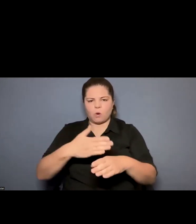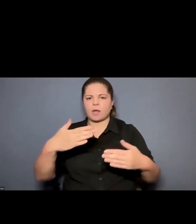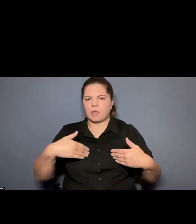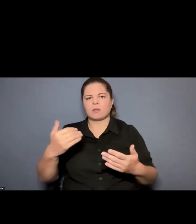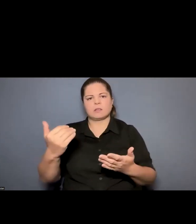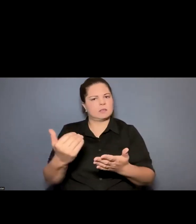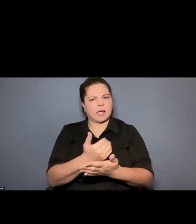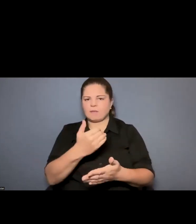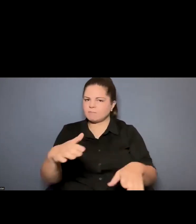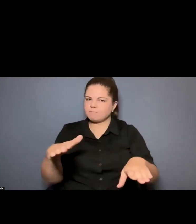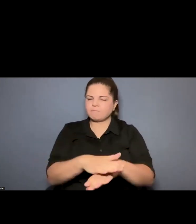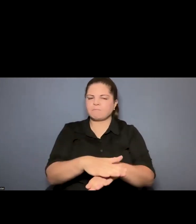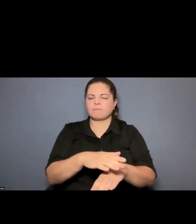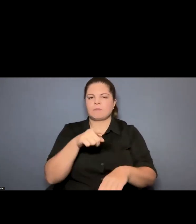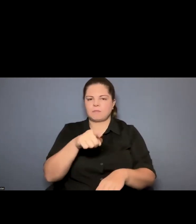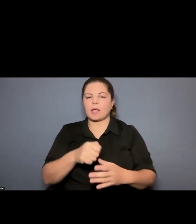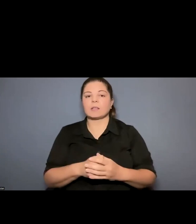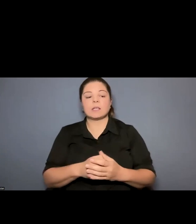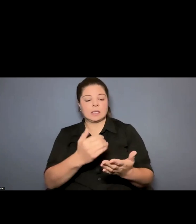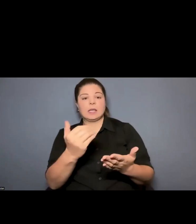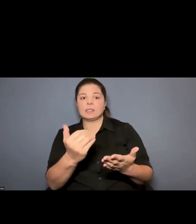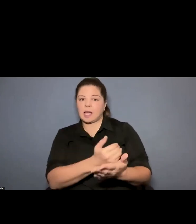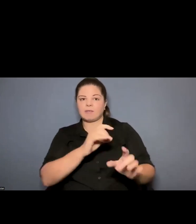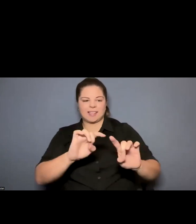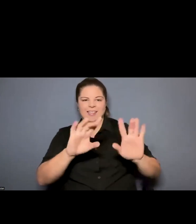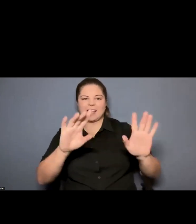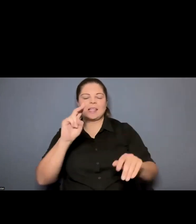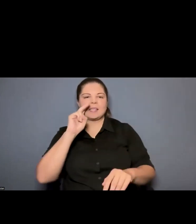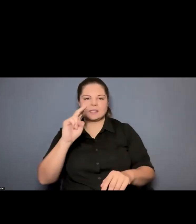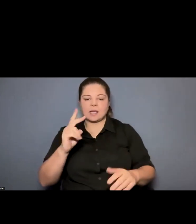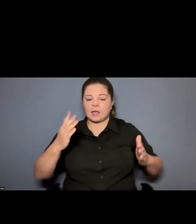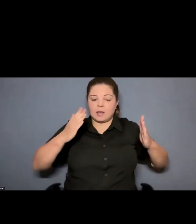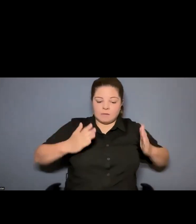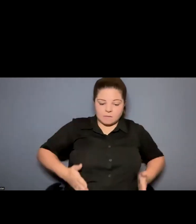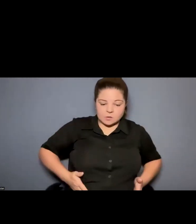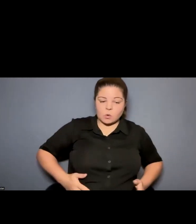Safety is now clearly understood to refer to both physical and psychological safety,